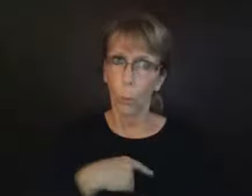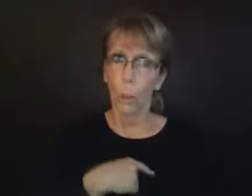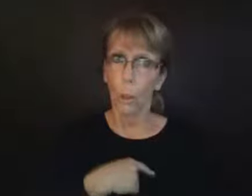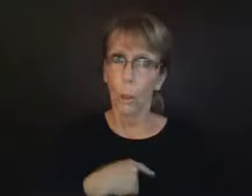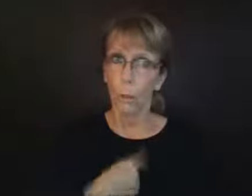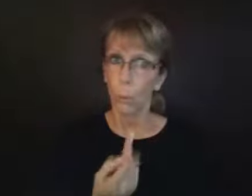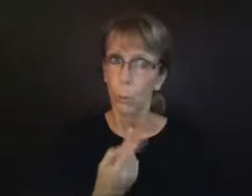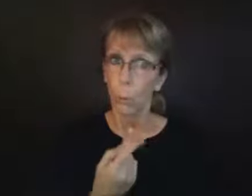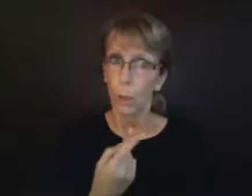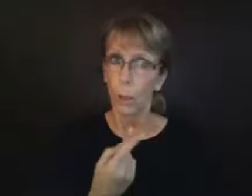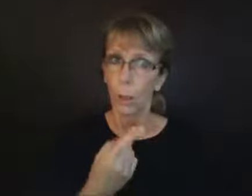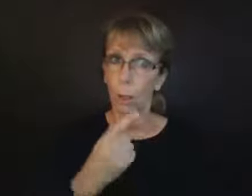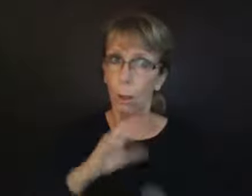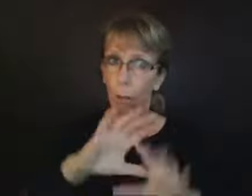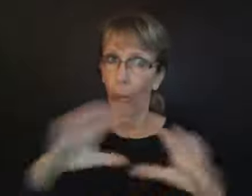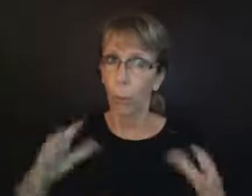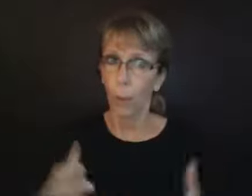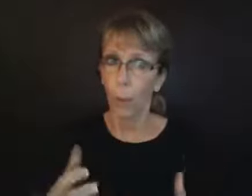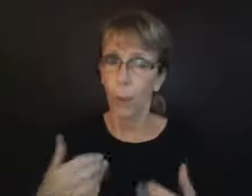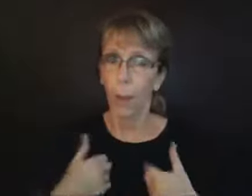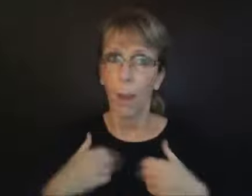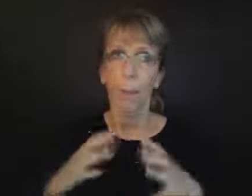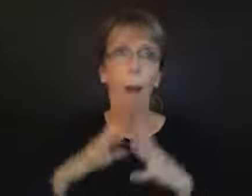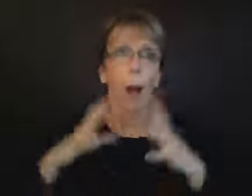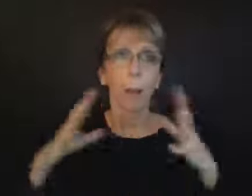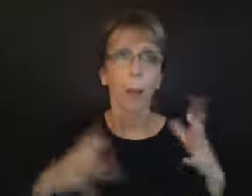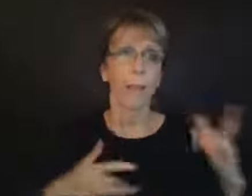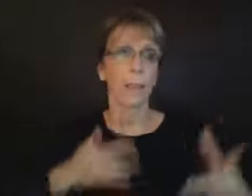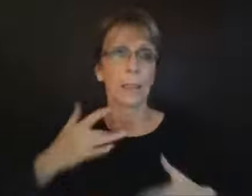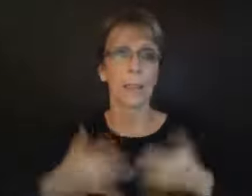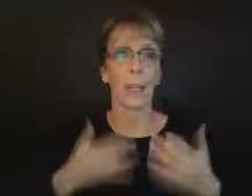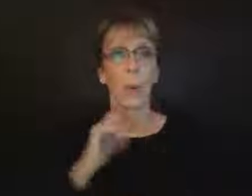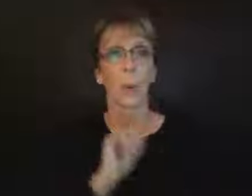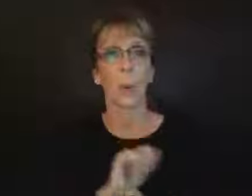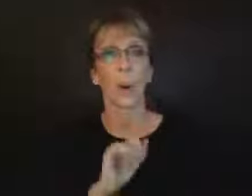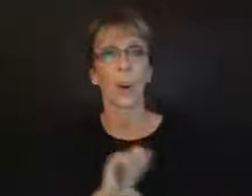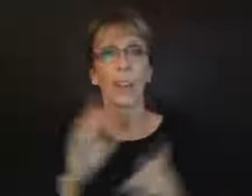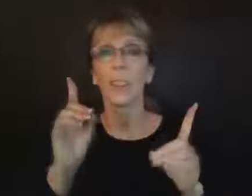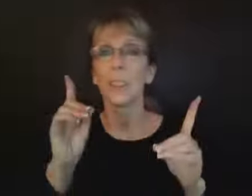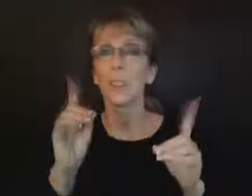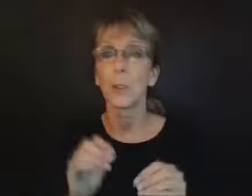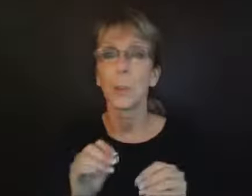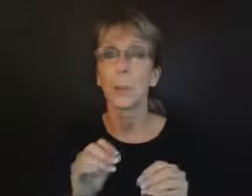Together, we have a lot of exciting work to do.